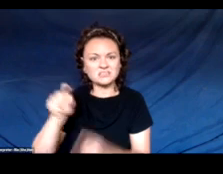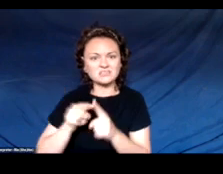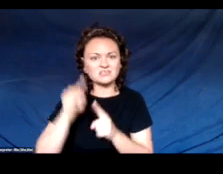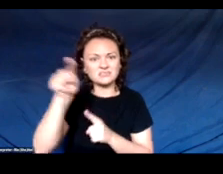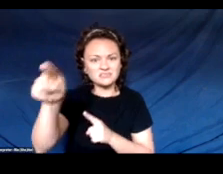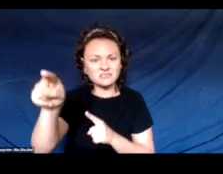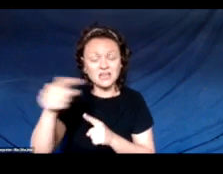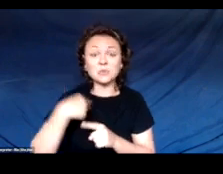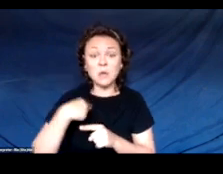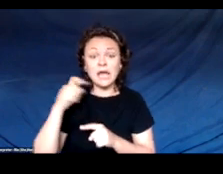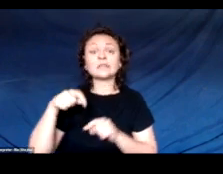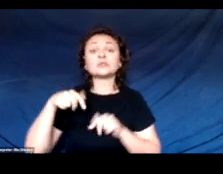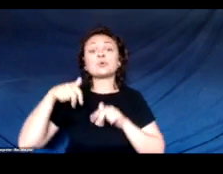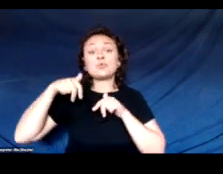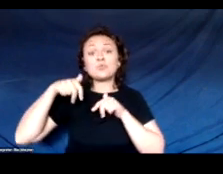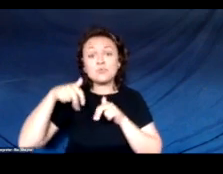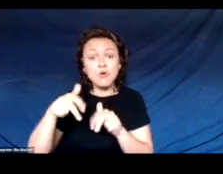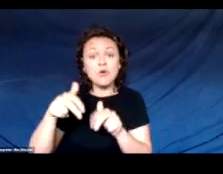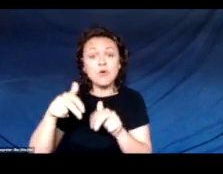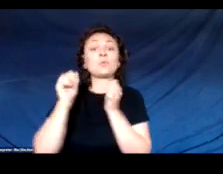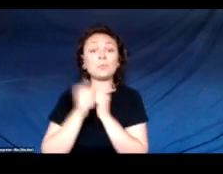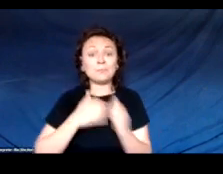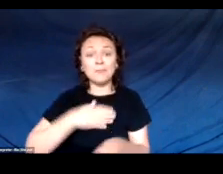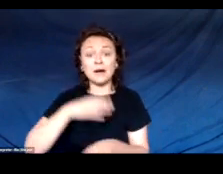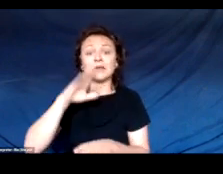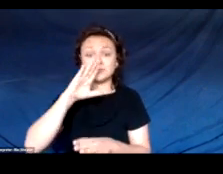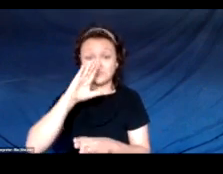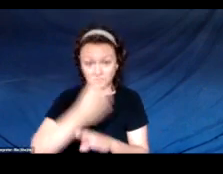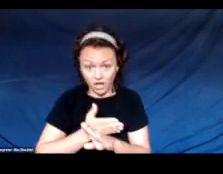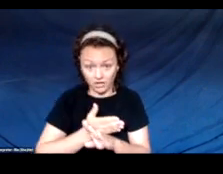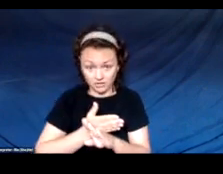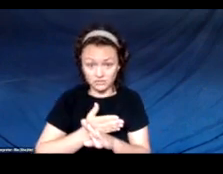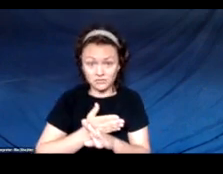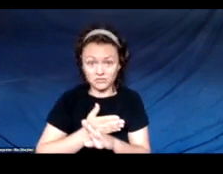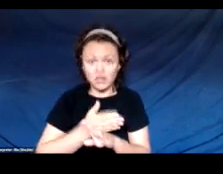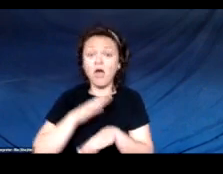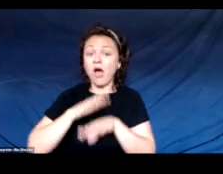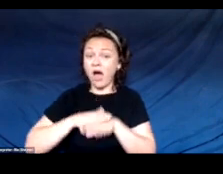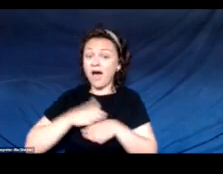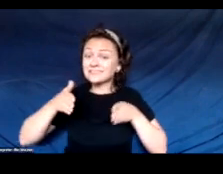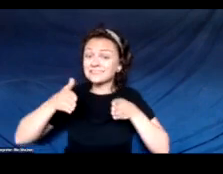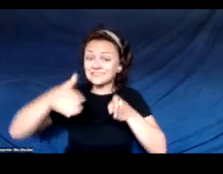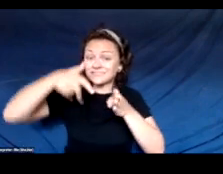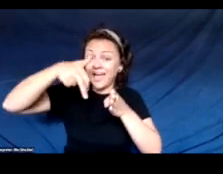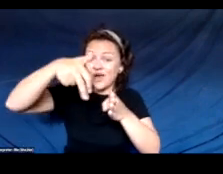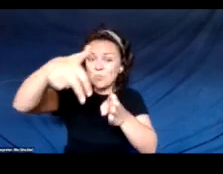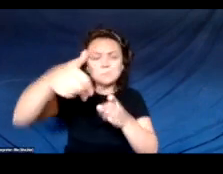stop on sidewalks that are not reliable and it's dangerous,